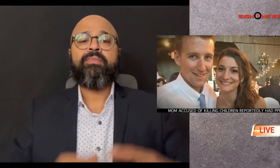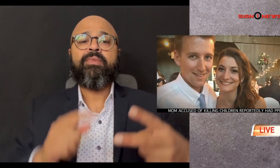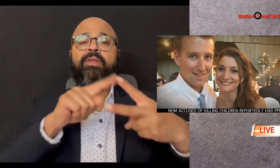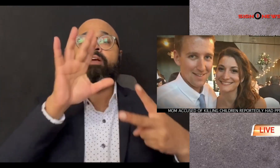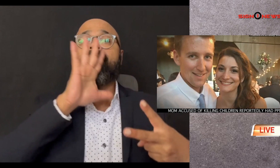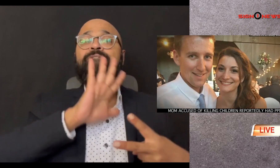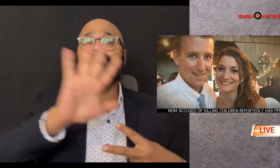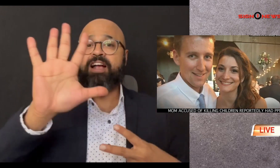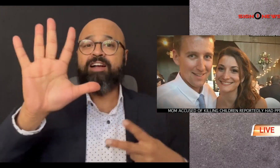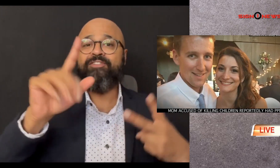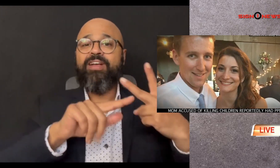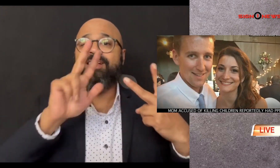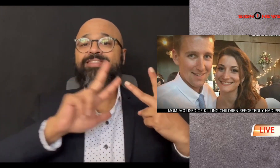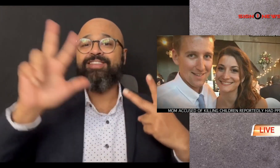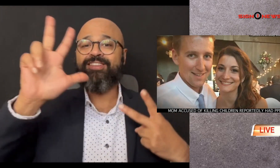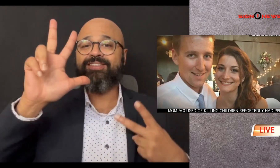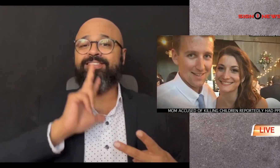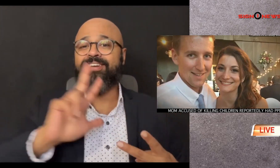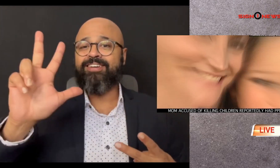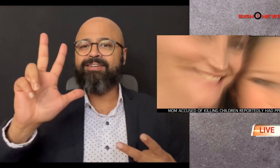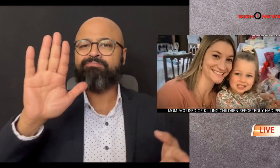the five-year-old and the three year old died that night.